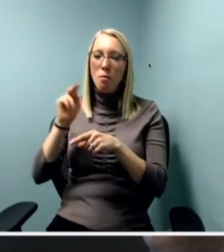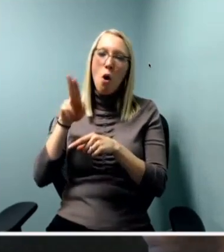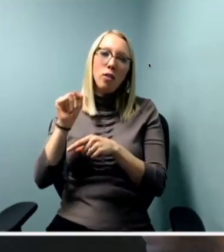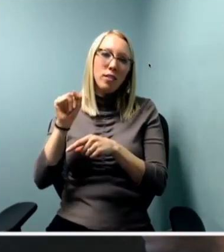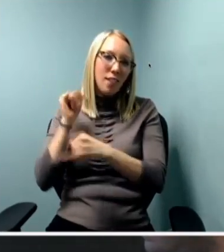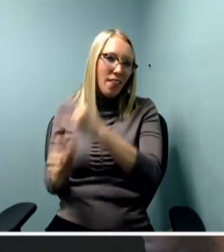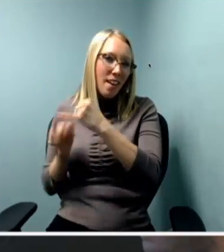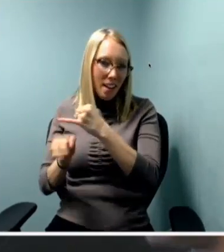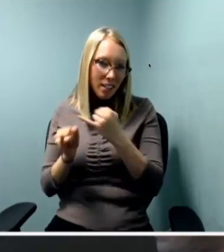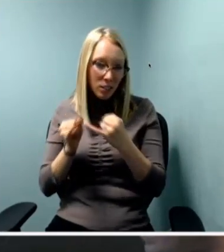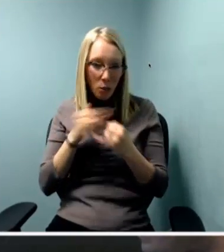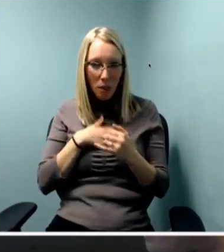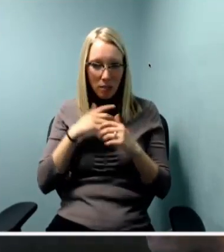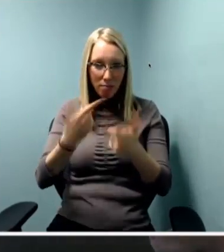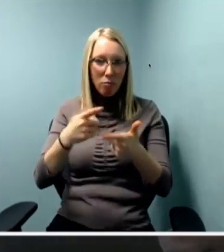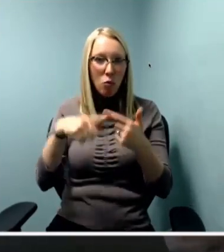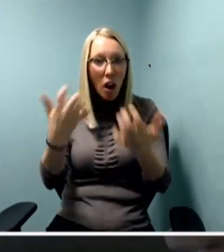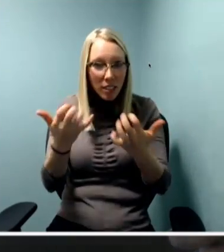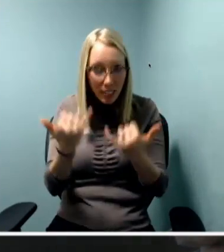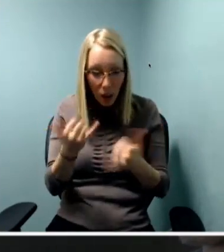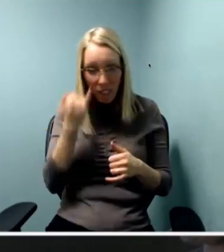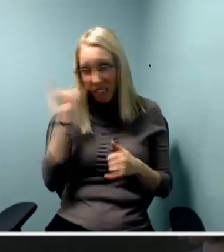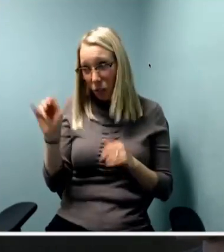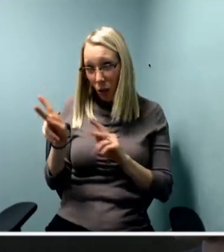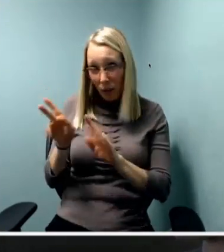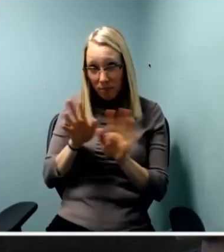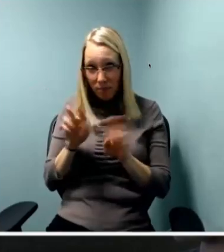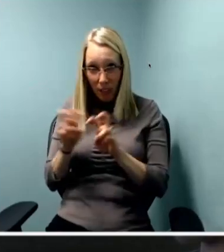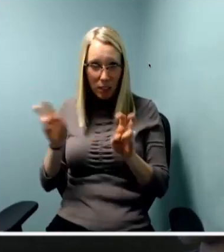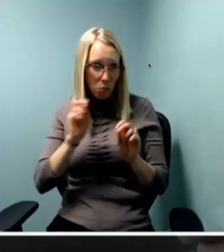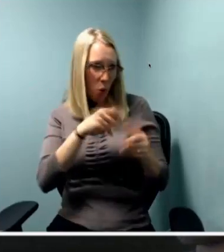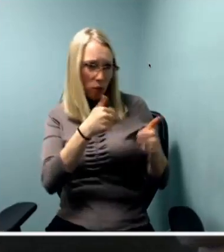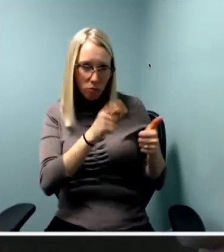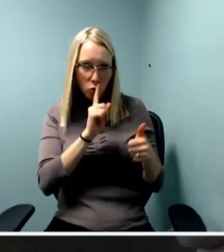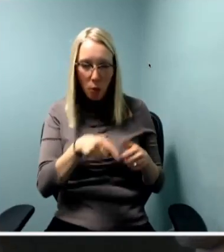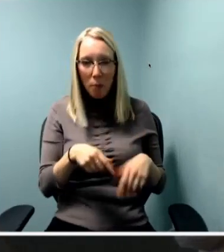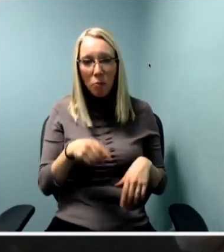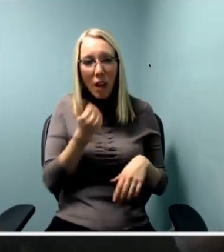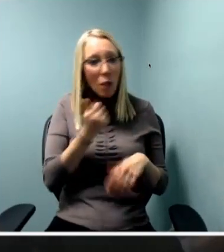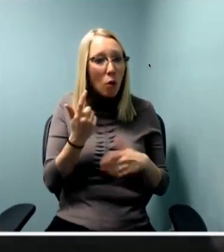if that's okay. - (Keith) Great. So anybody care to-- Maureen.